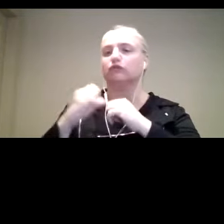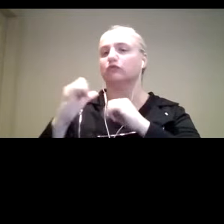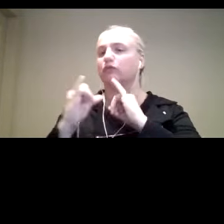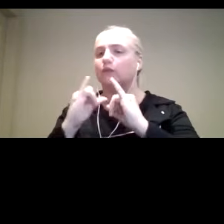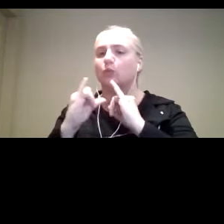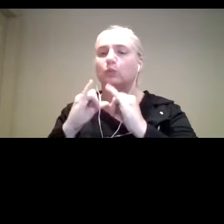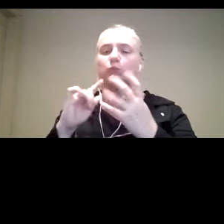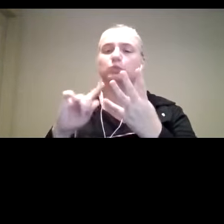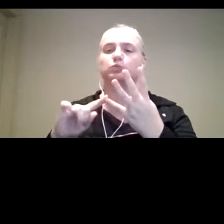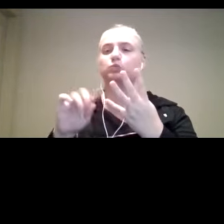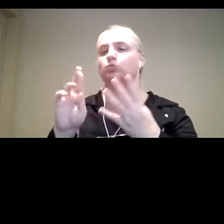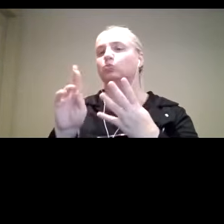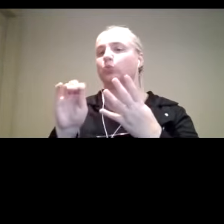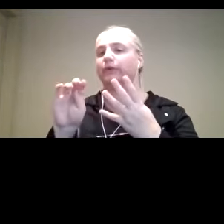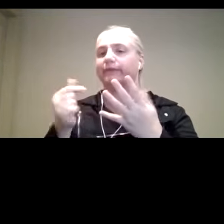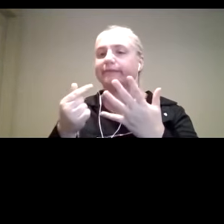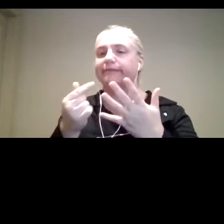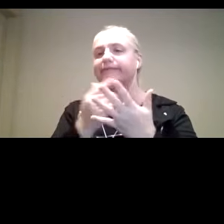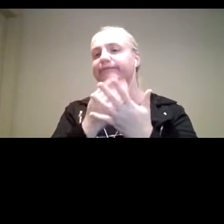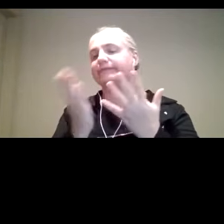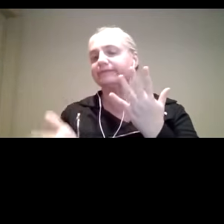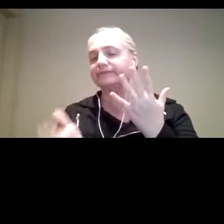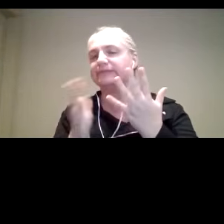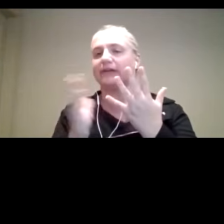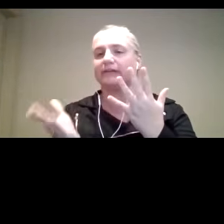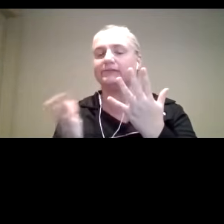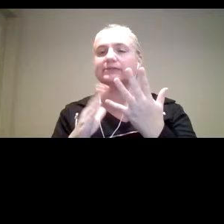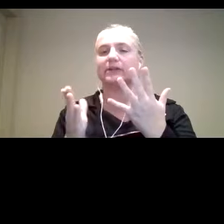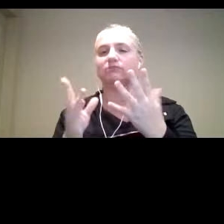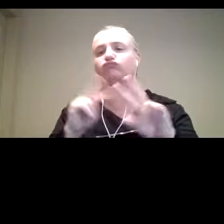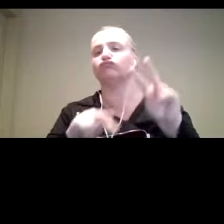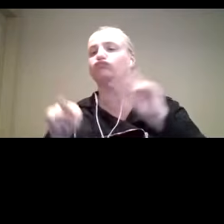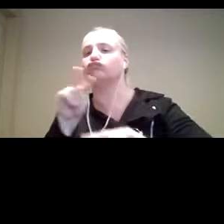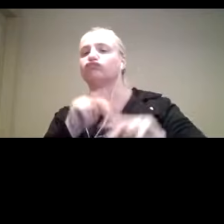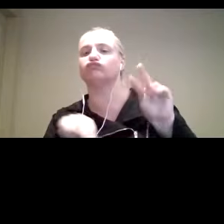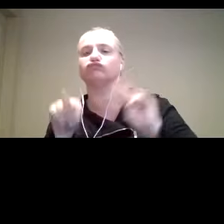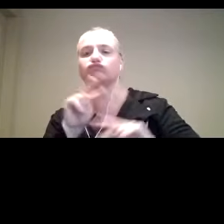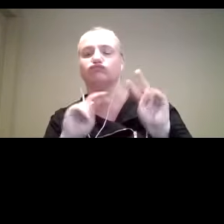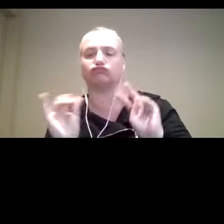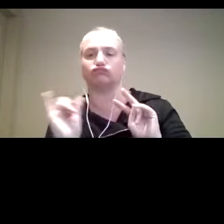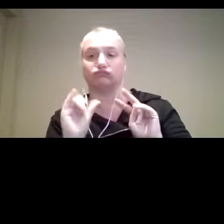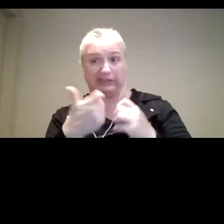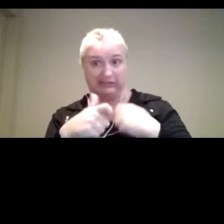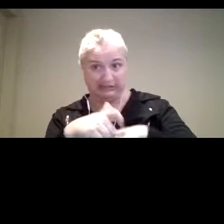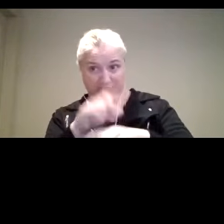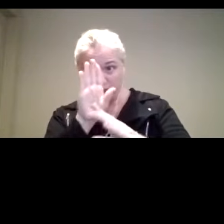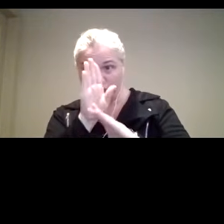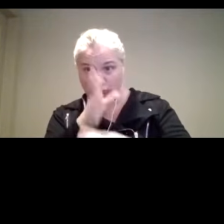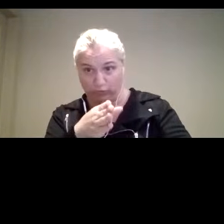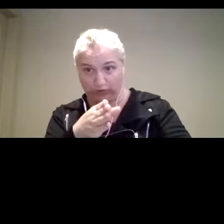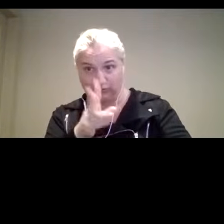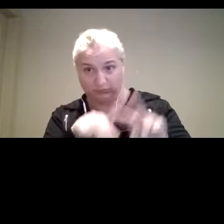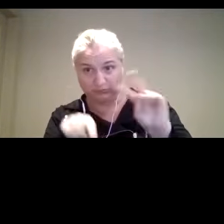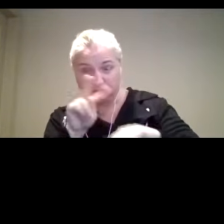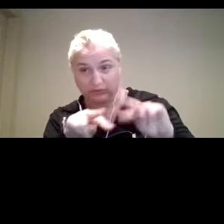There's rating scales and things like that. And of course, observation. Anytime we can do direct observation for long periods of time,